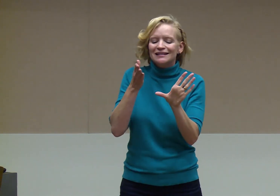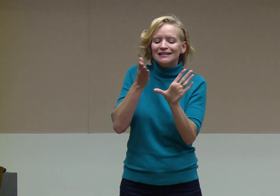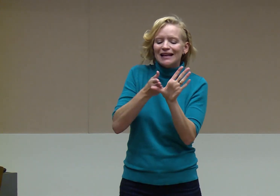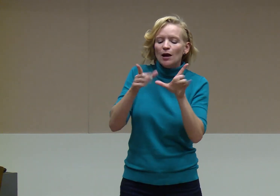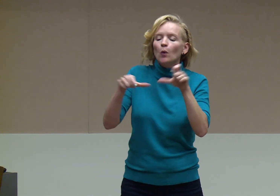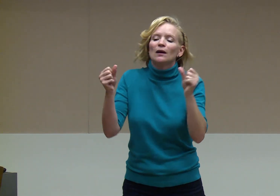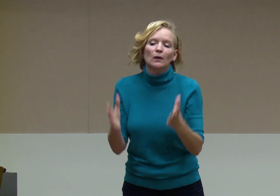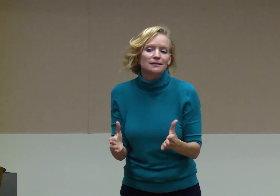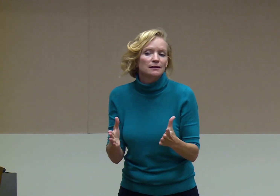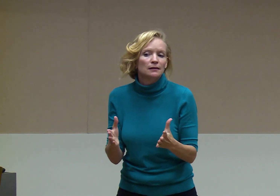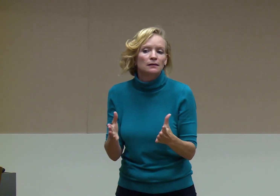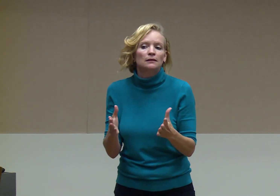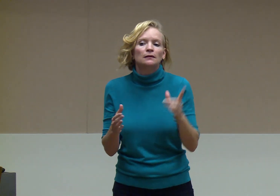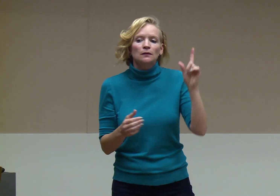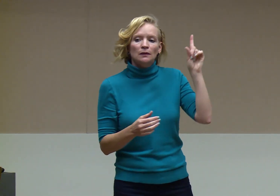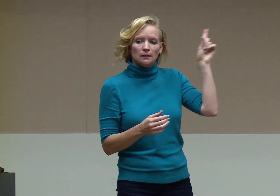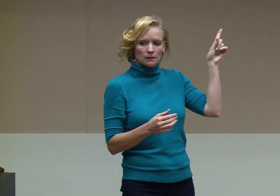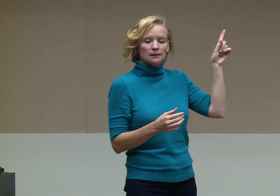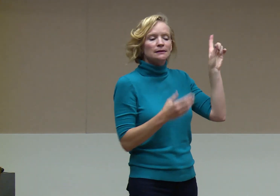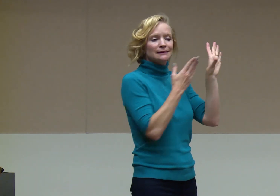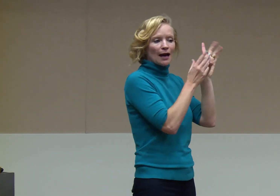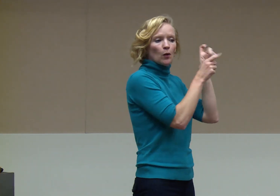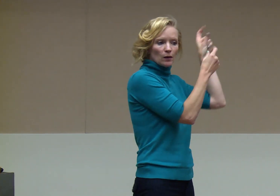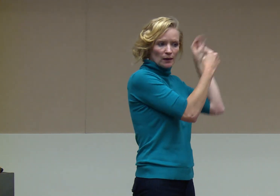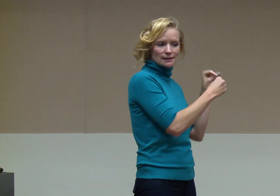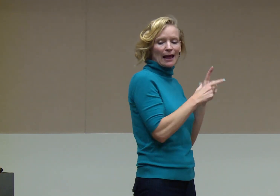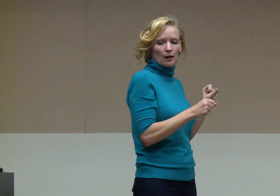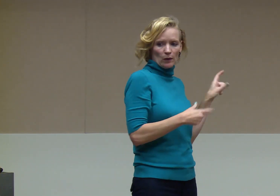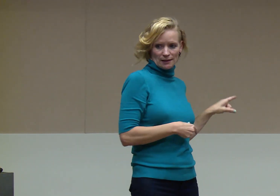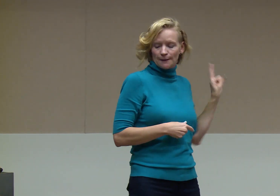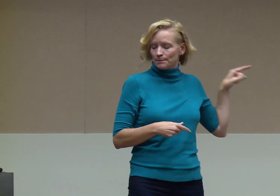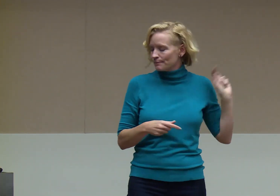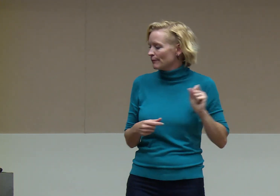but David Swinney is a psycholinguist,